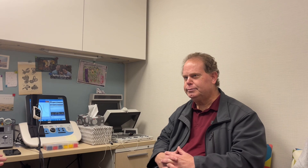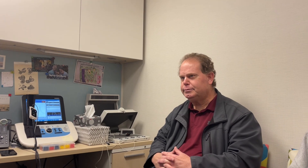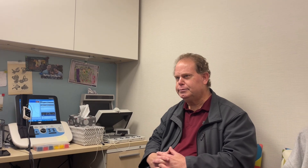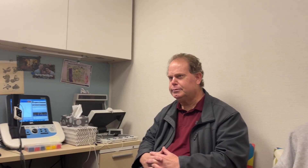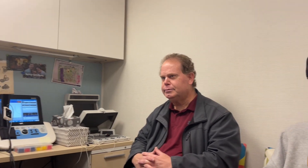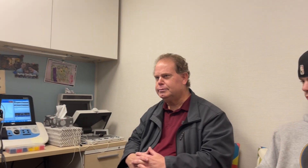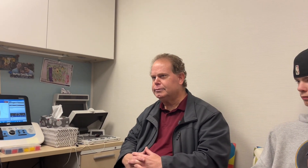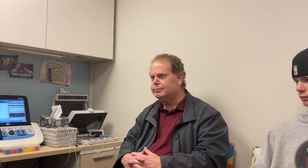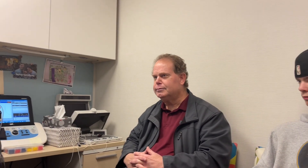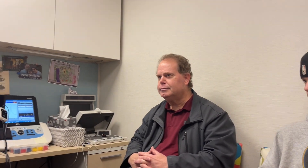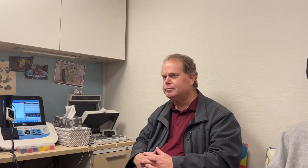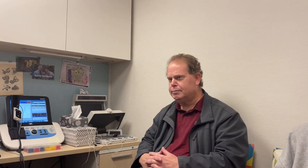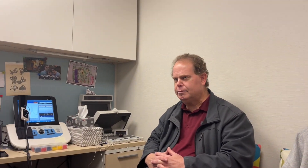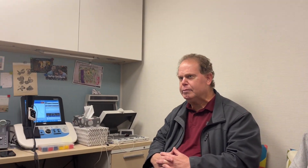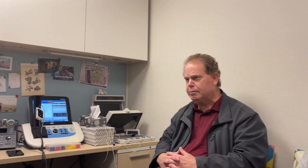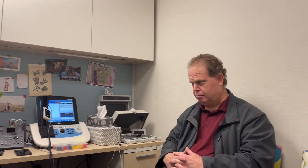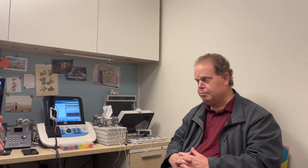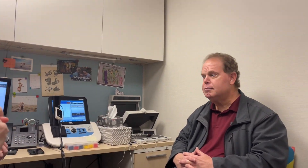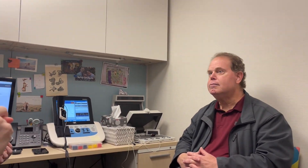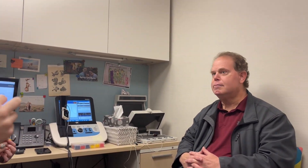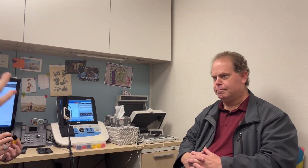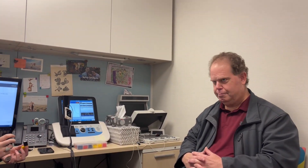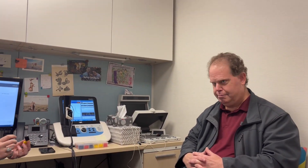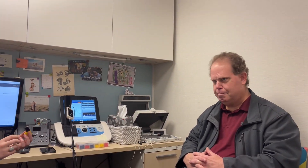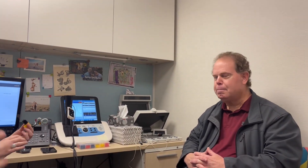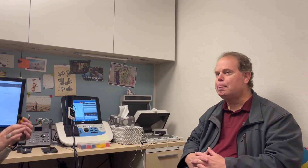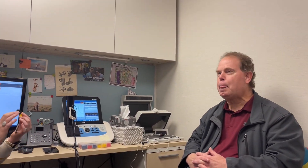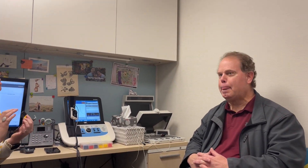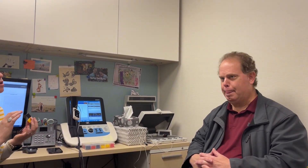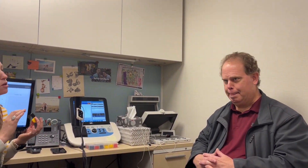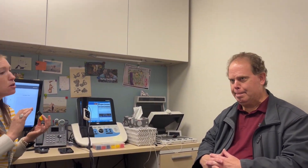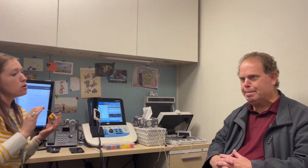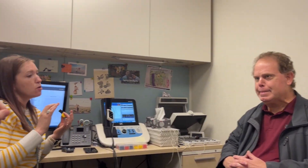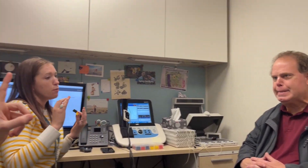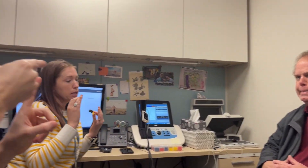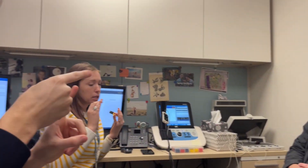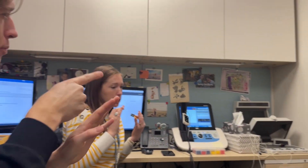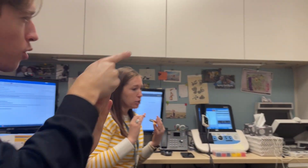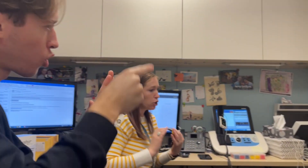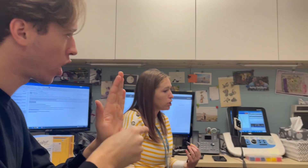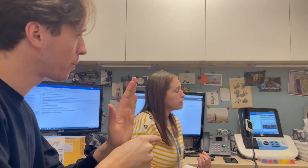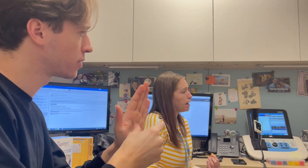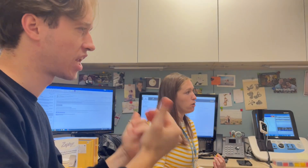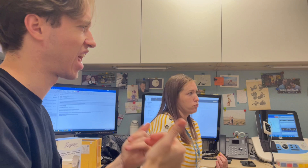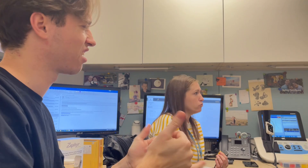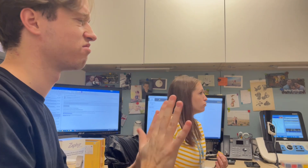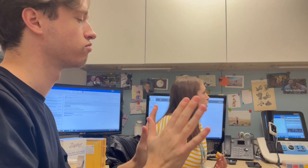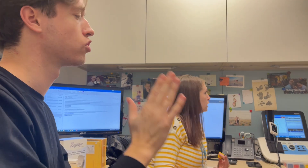okay we're not going to do any detailed kind of programming today basically I turn it down really